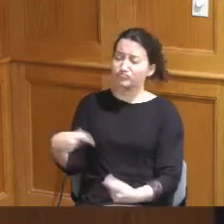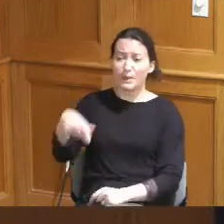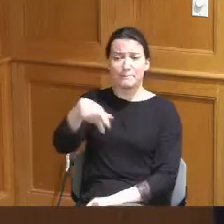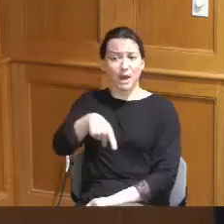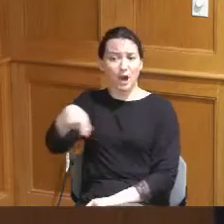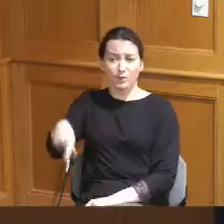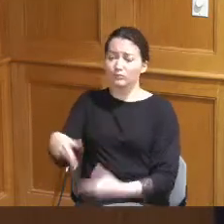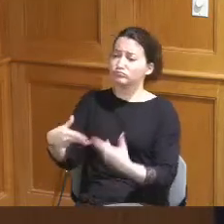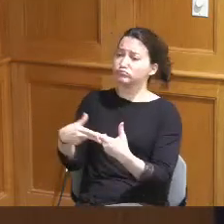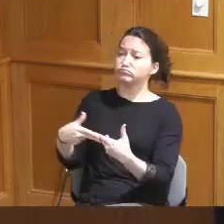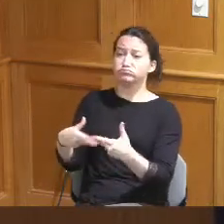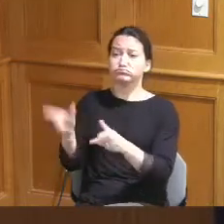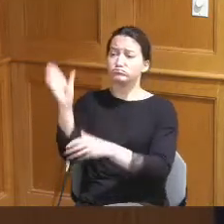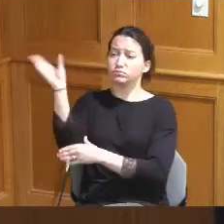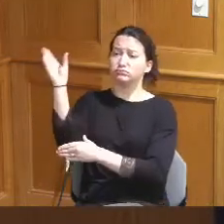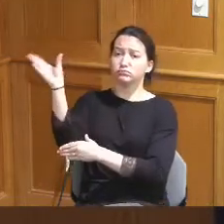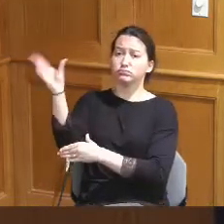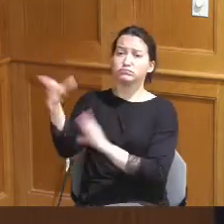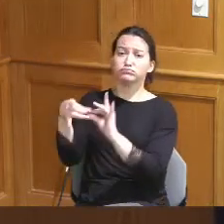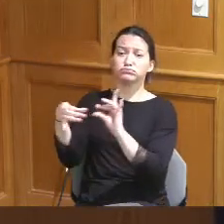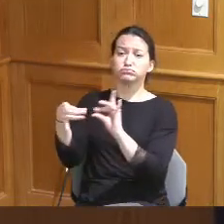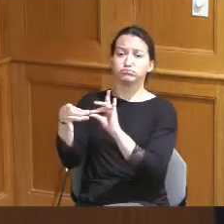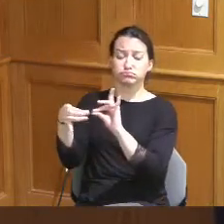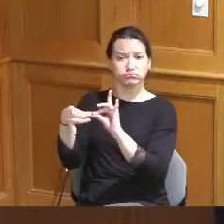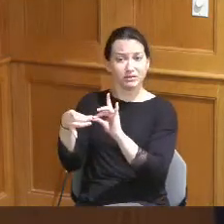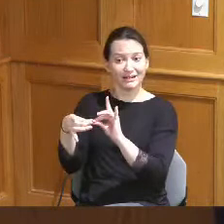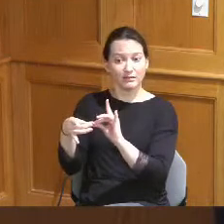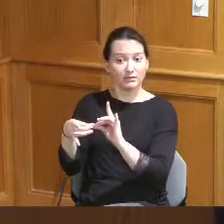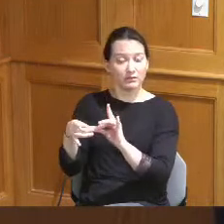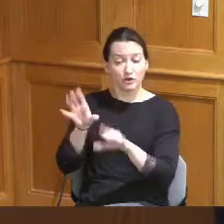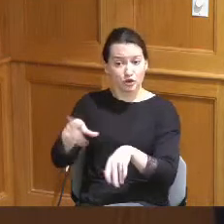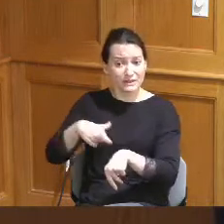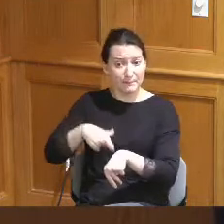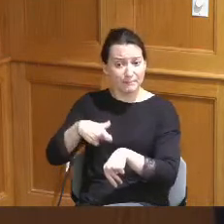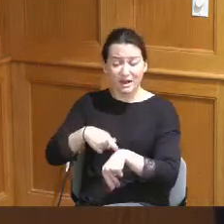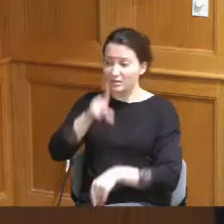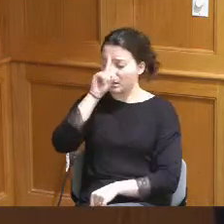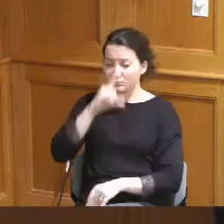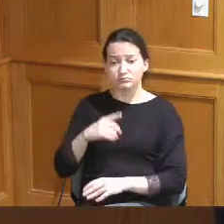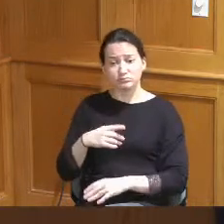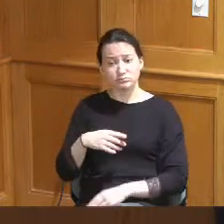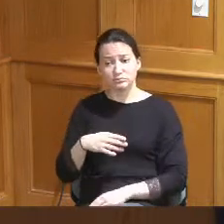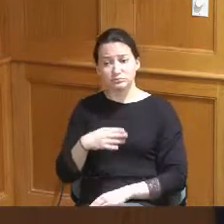presentation and be able to take up even more time because I think they are very good projects